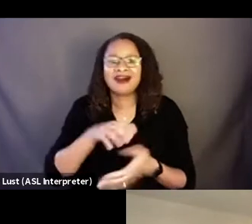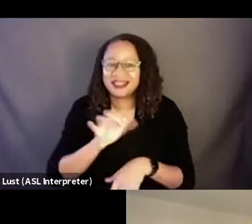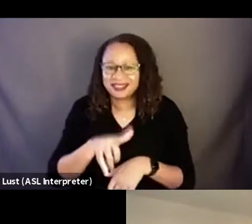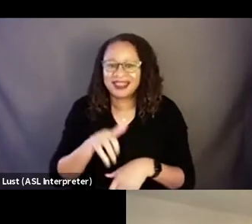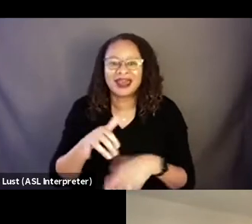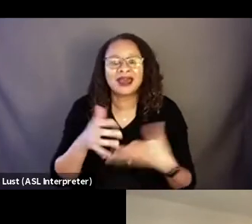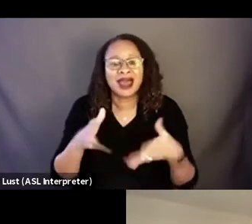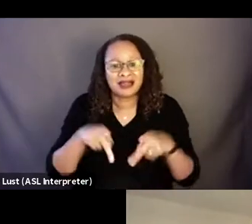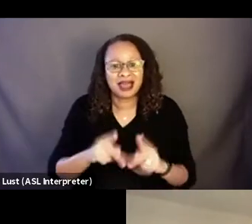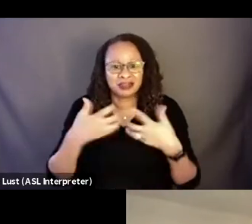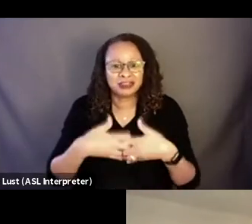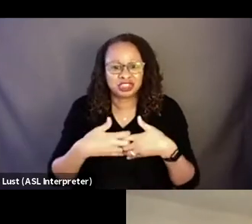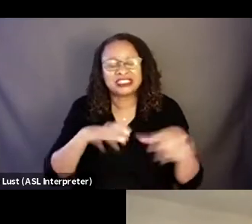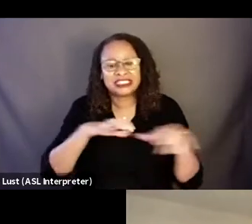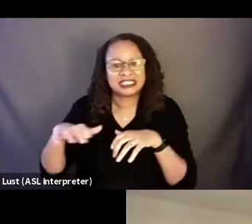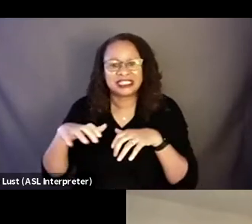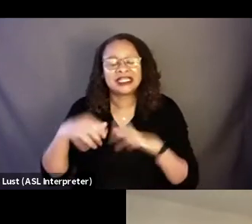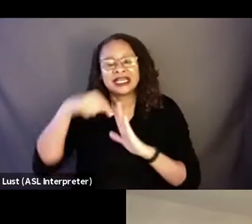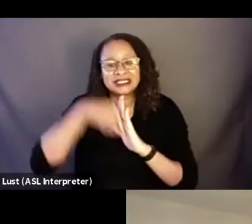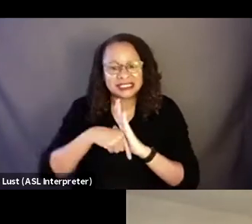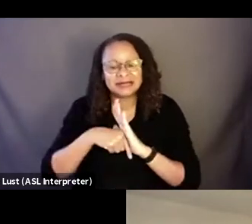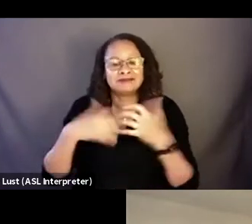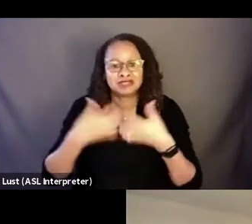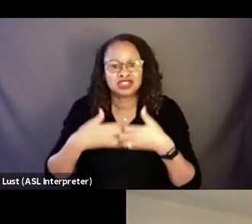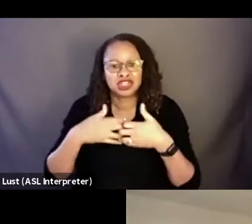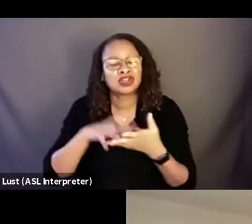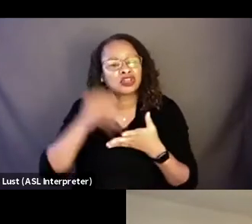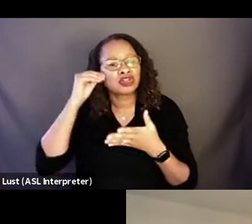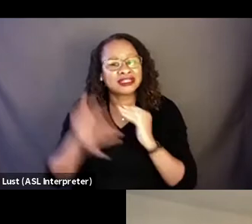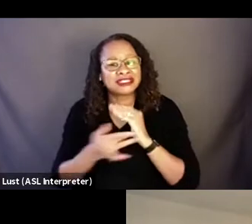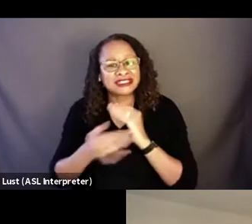that modeled their faces in a kind of pixel by pixel way